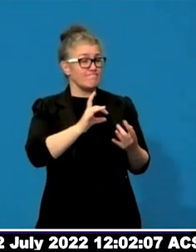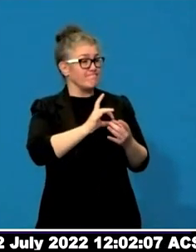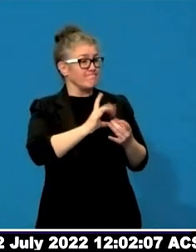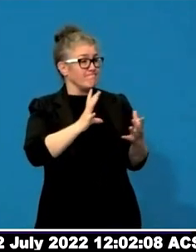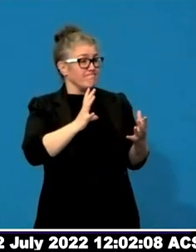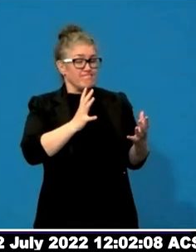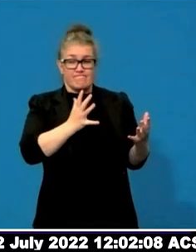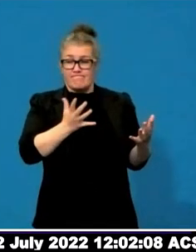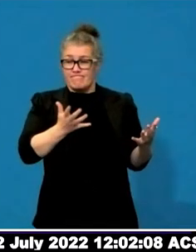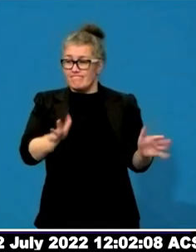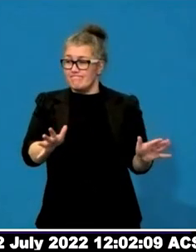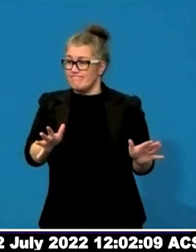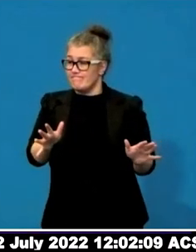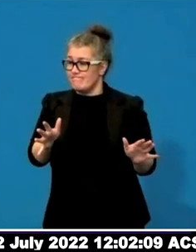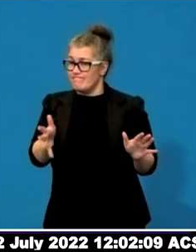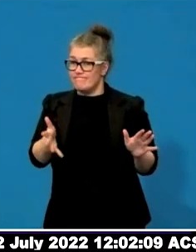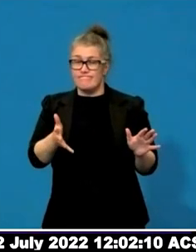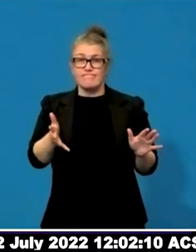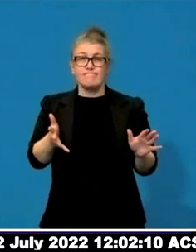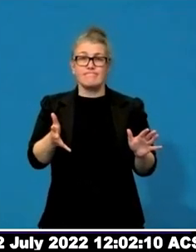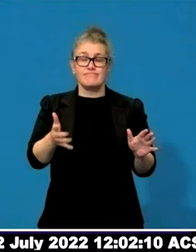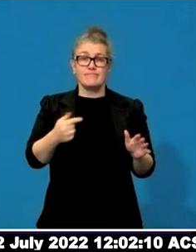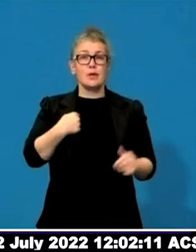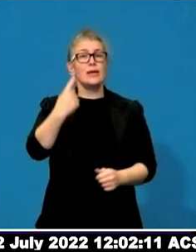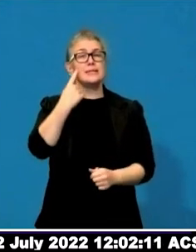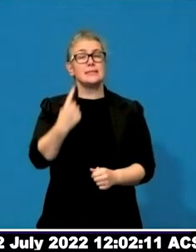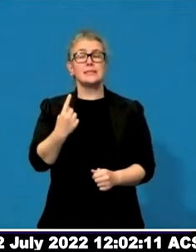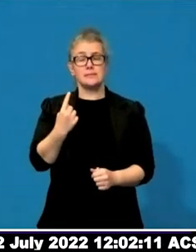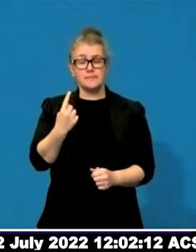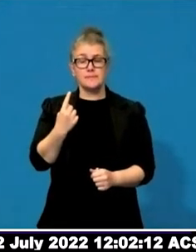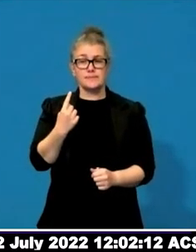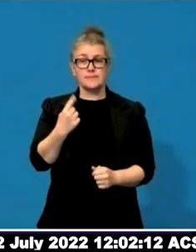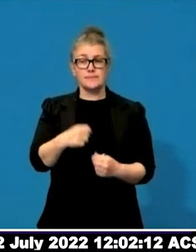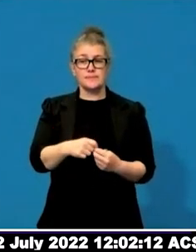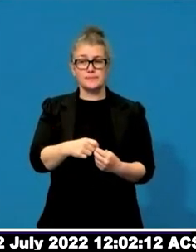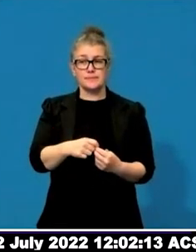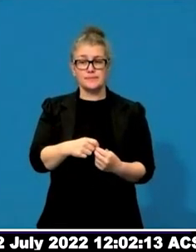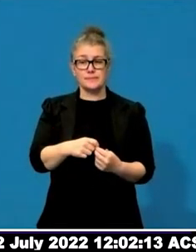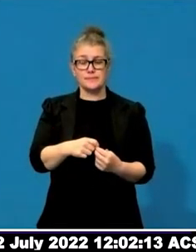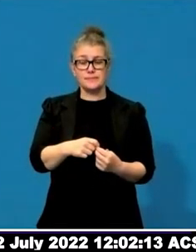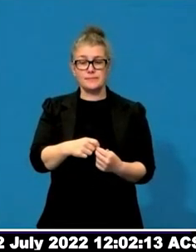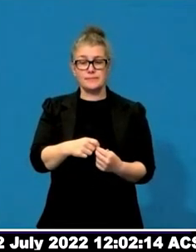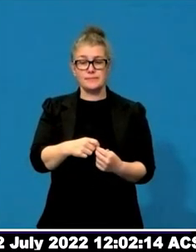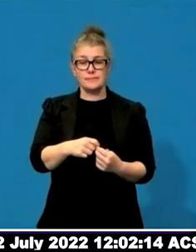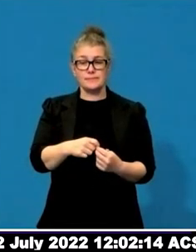And so I see where we're - we are having to intervene